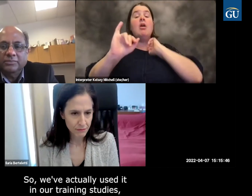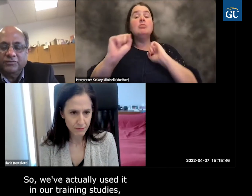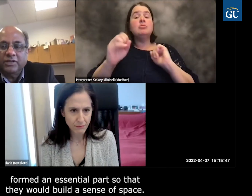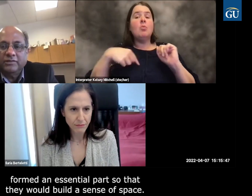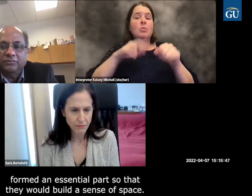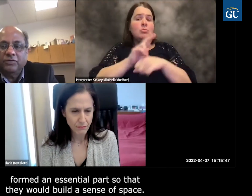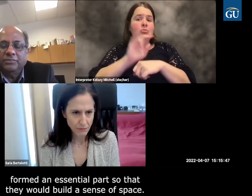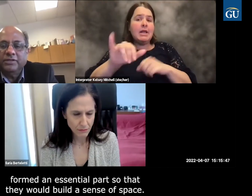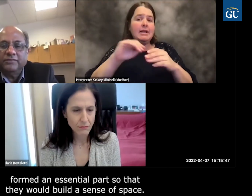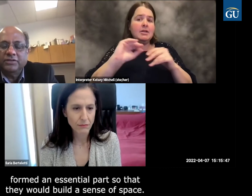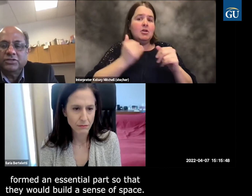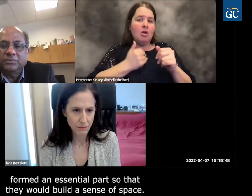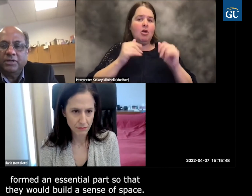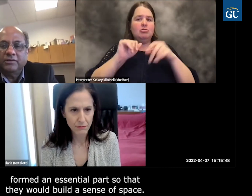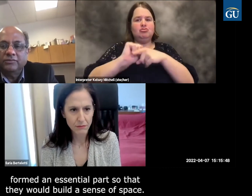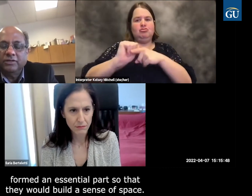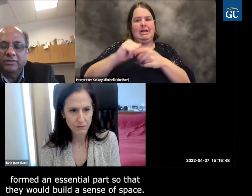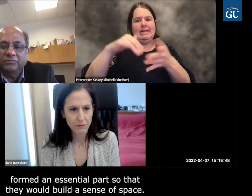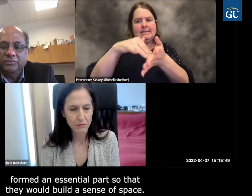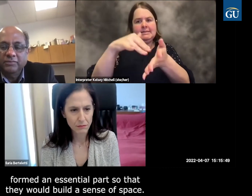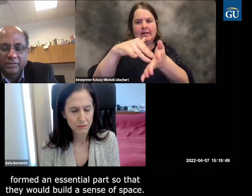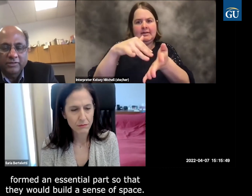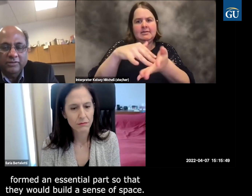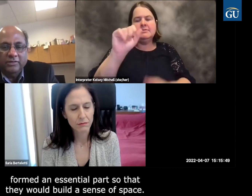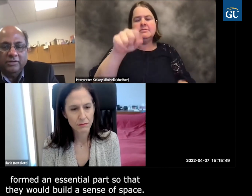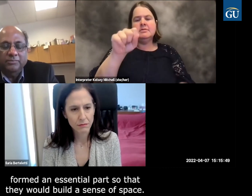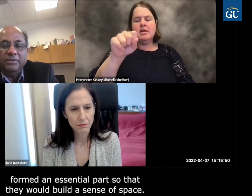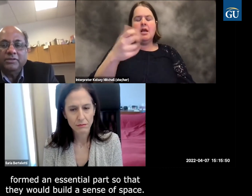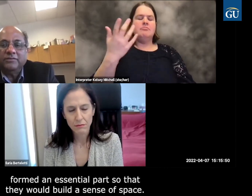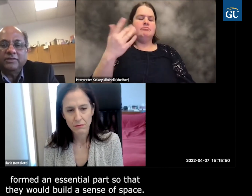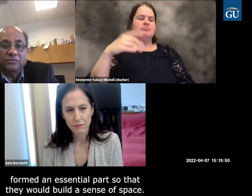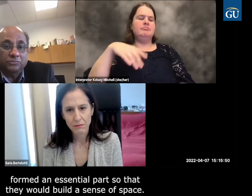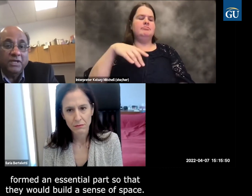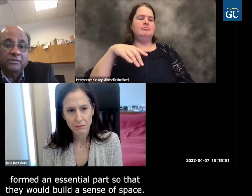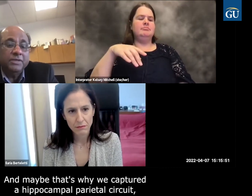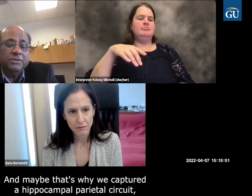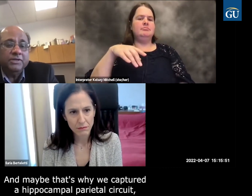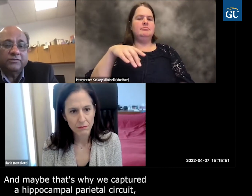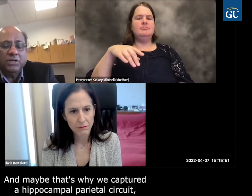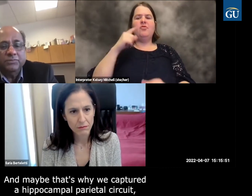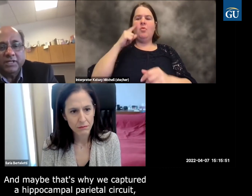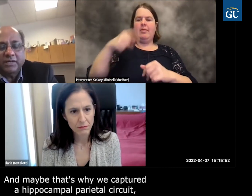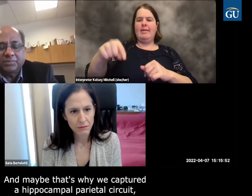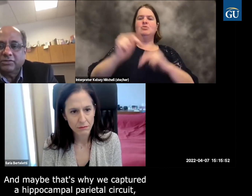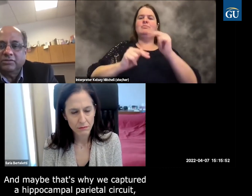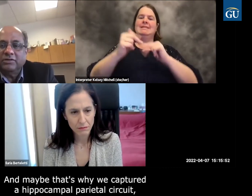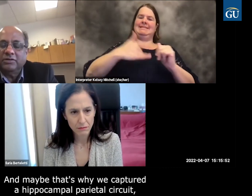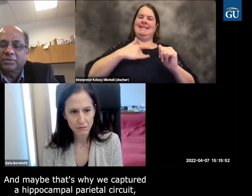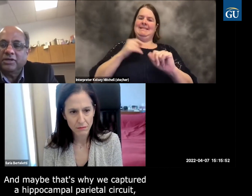studies formed an essential part so that they would uh build a sense of space and maybe